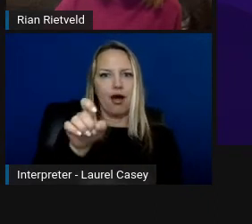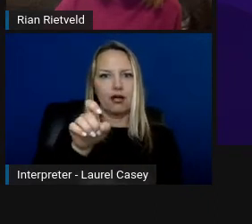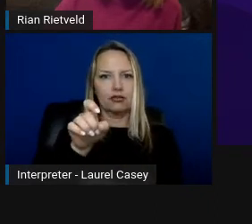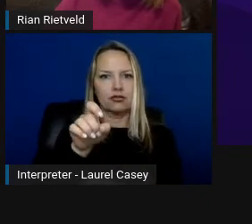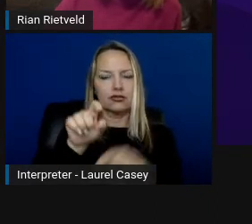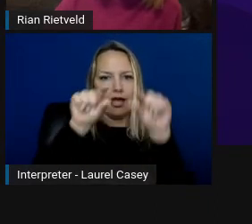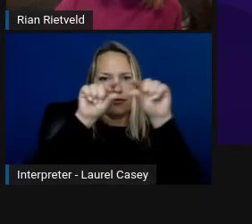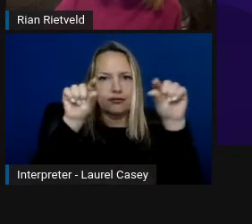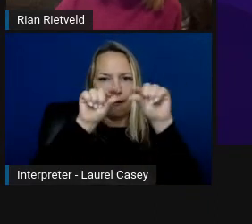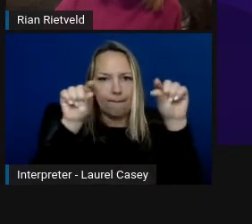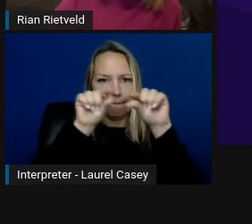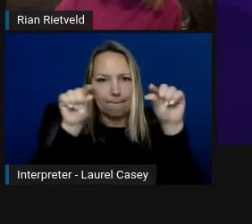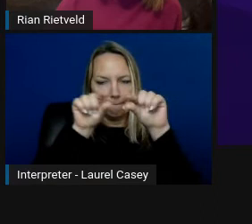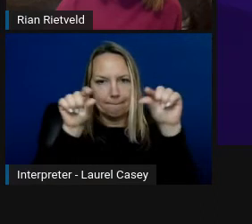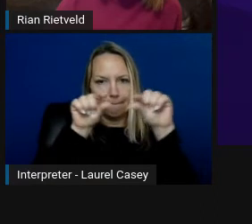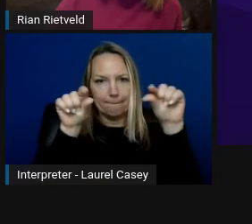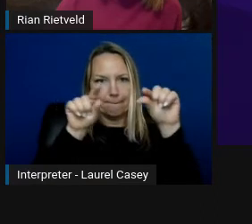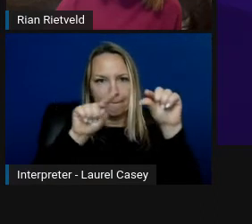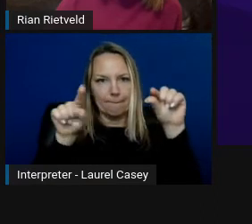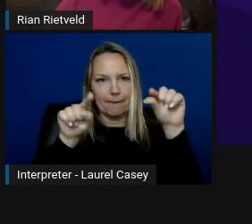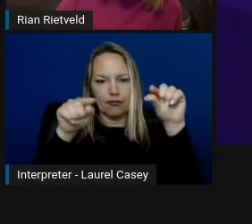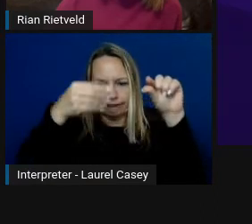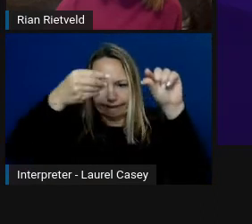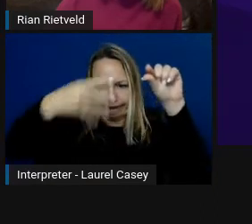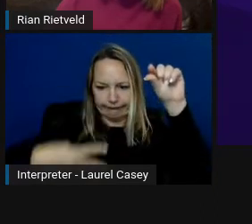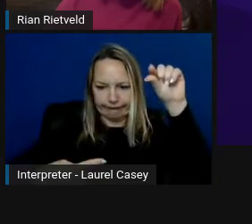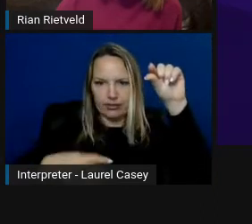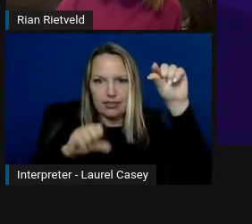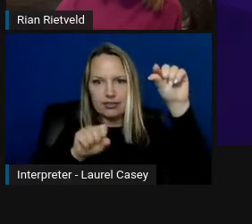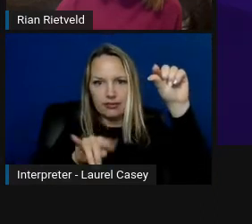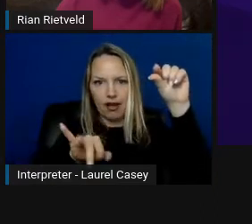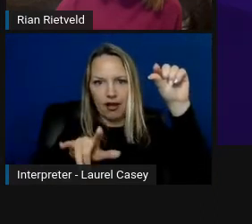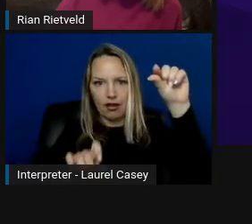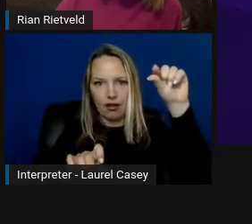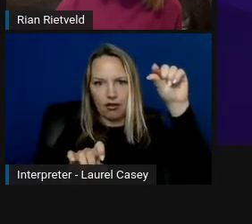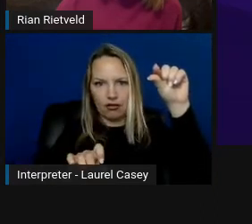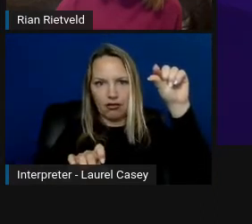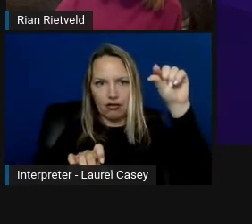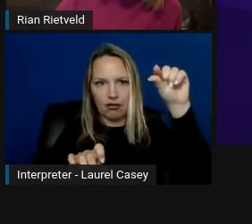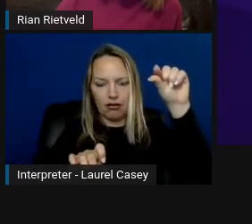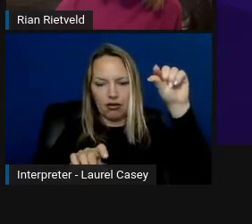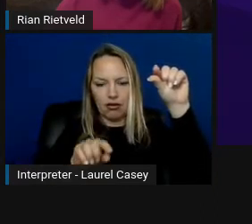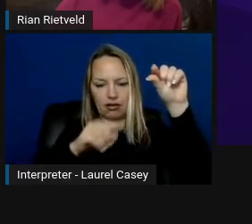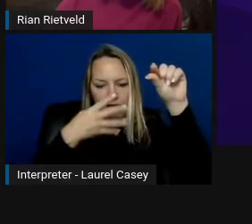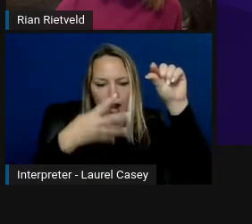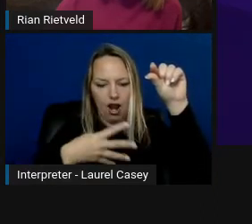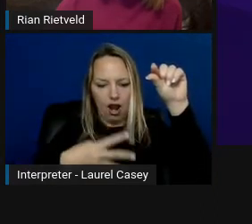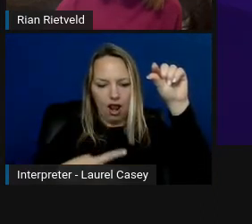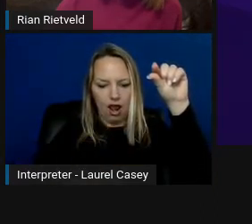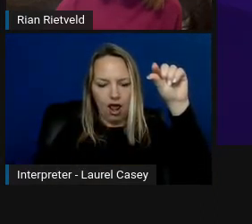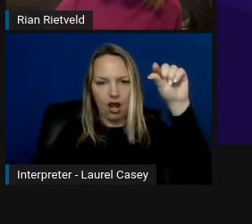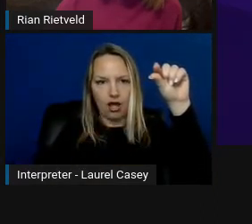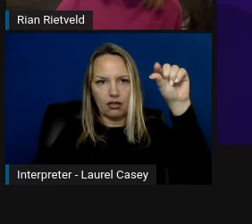of this demo, that styling the drop-down menu that shows up when you click on it is very difficult.